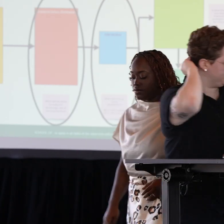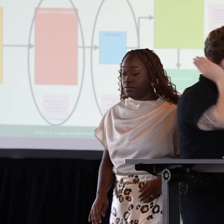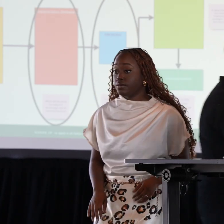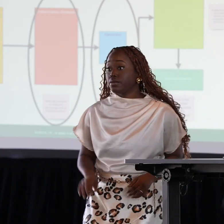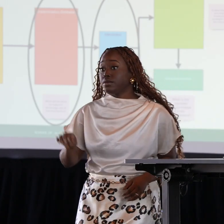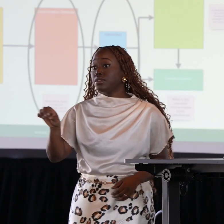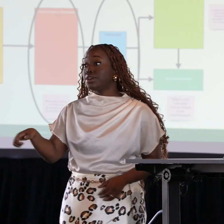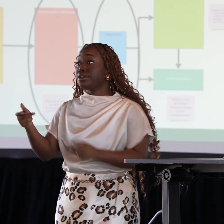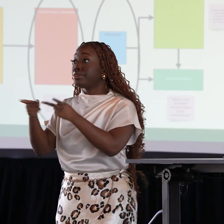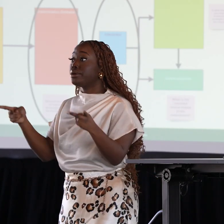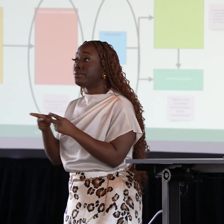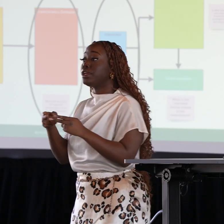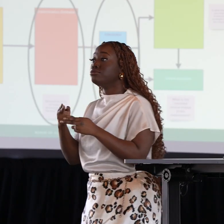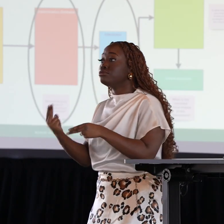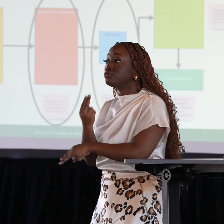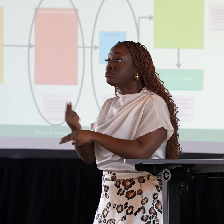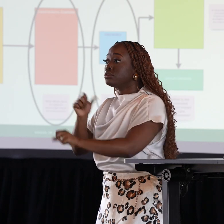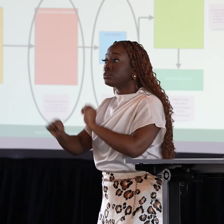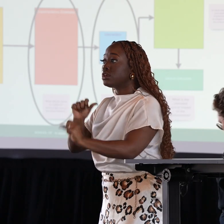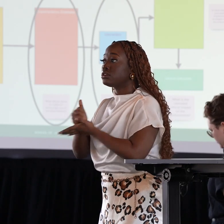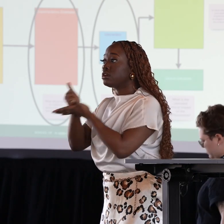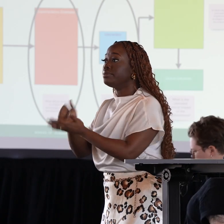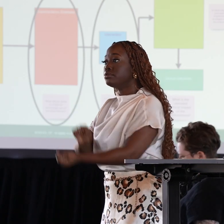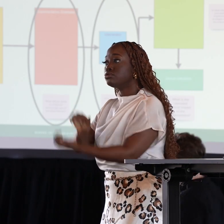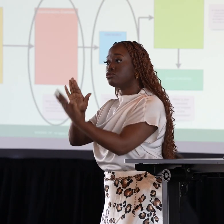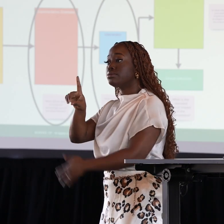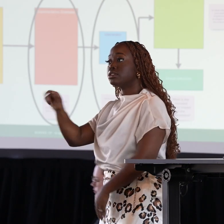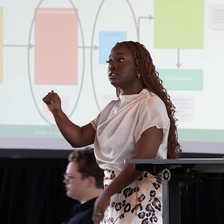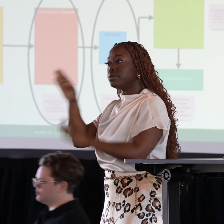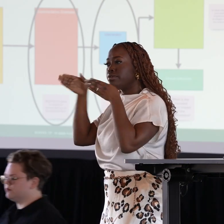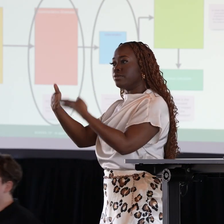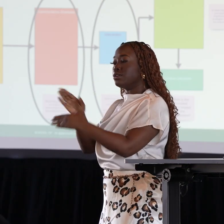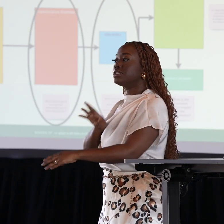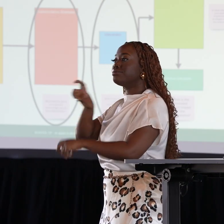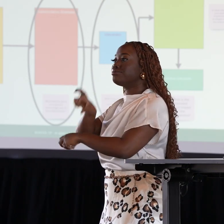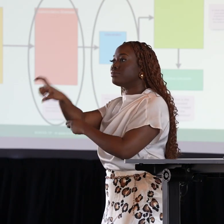place where implementation science is helpful in addressing disability focused implementation science questions